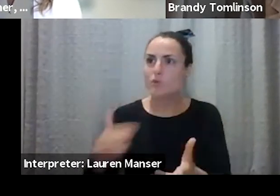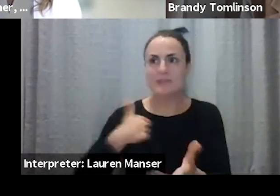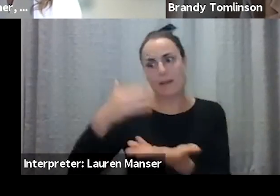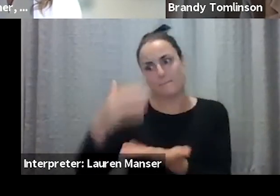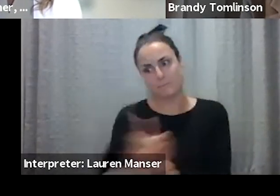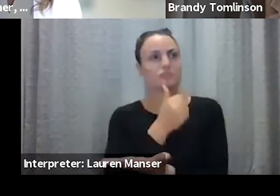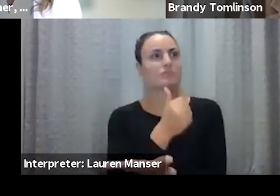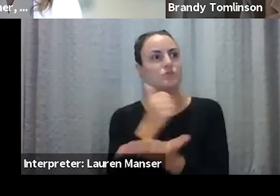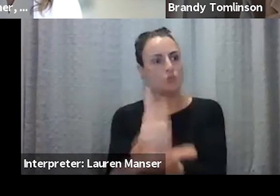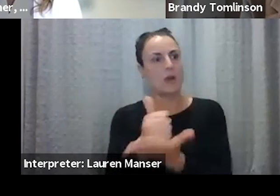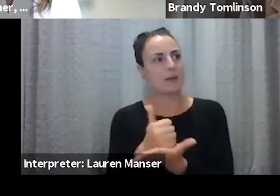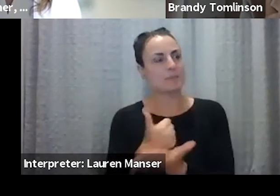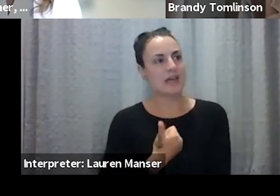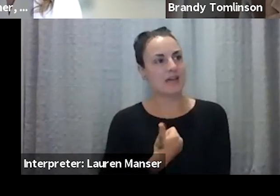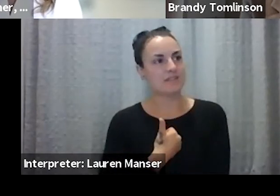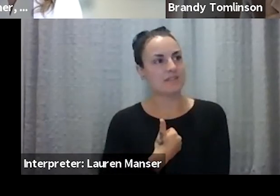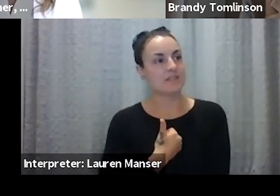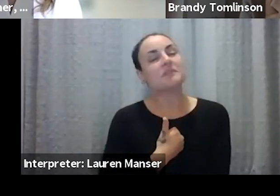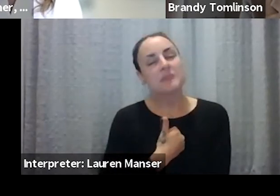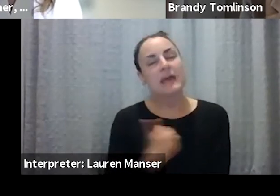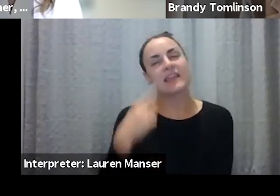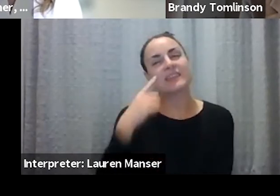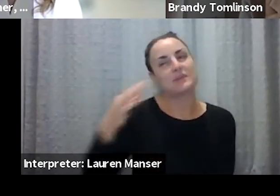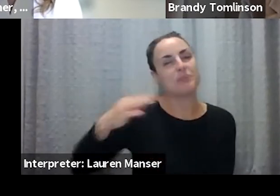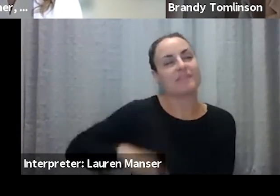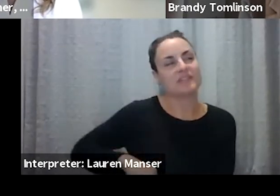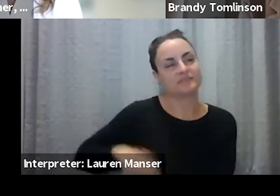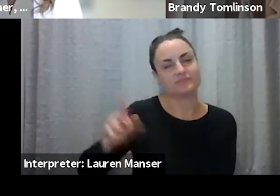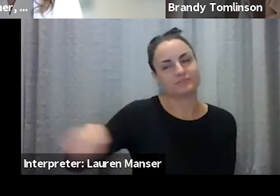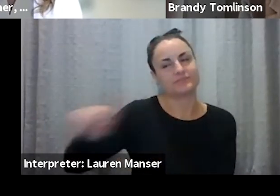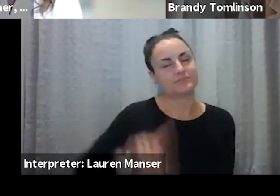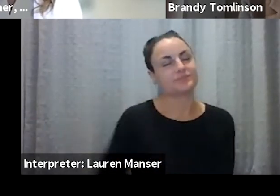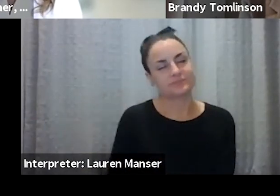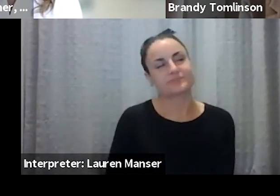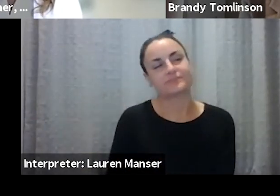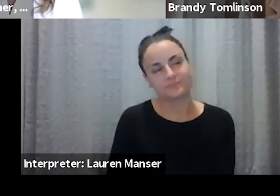to having that available, but I think the next step,